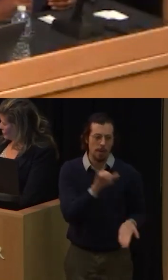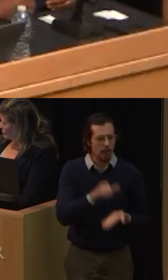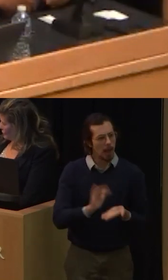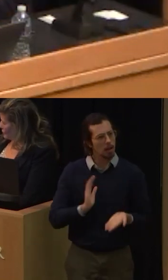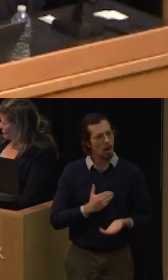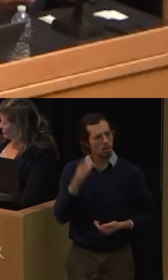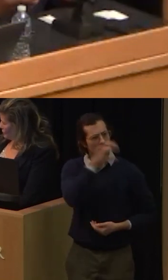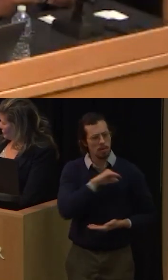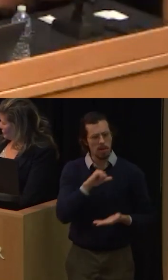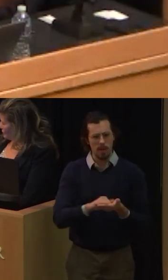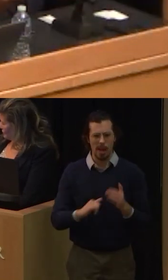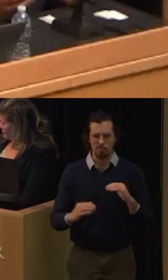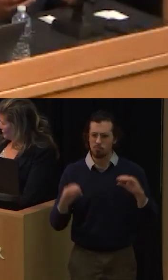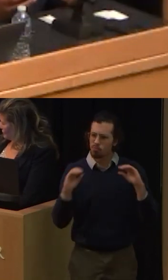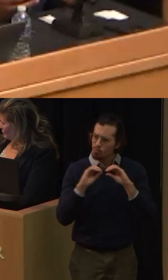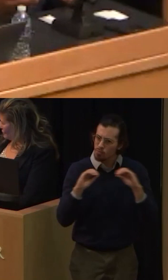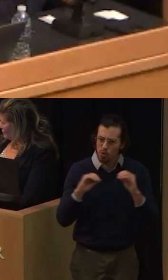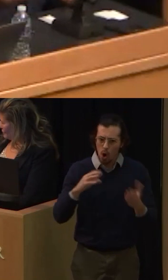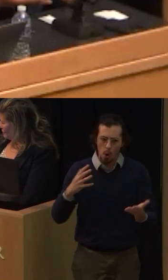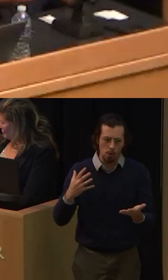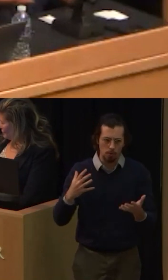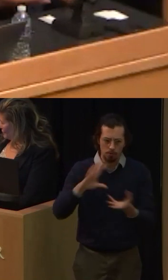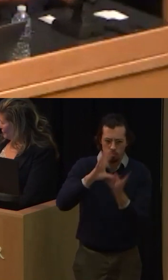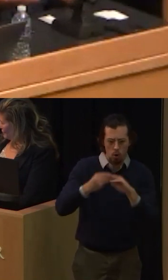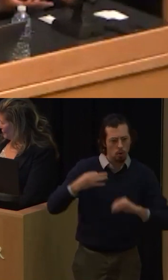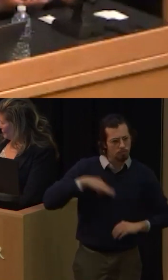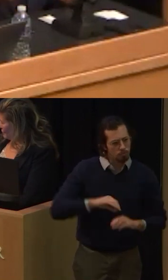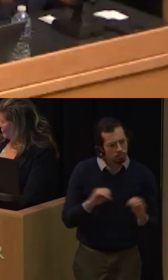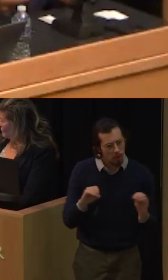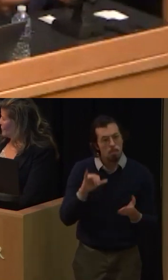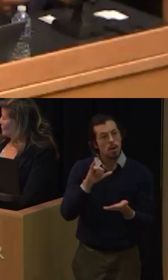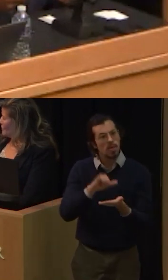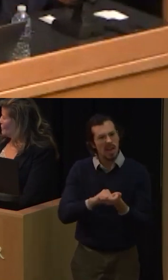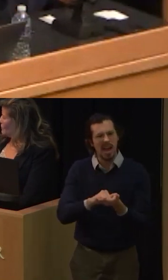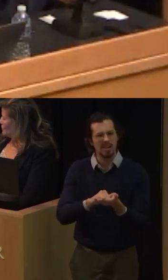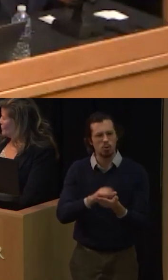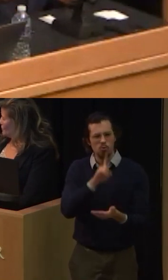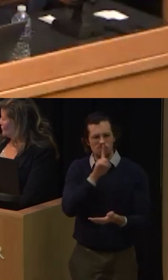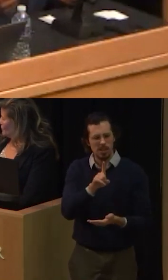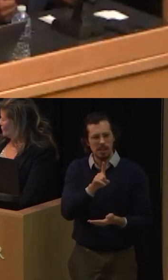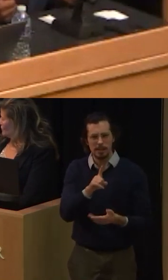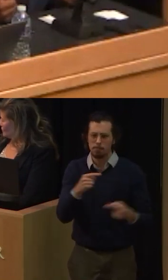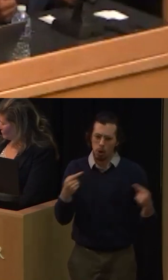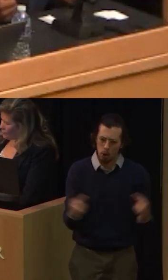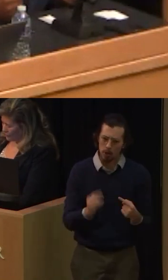that that zero-sum economic model undermines our ability to appreciate our interconnectedness,